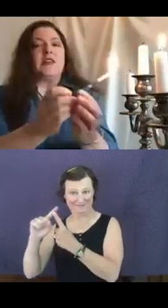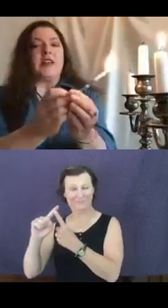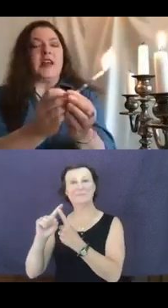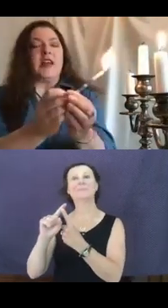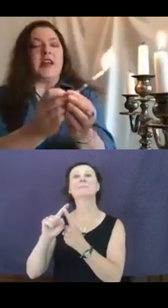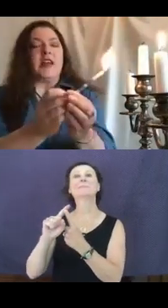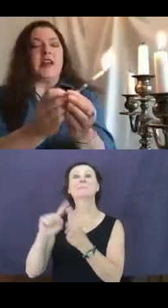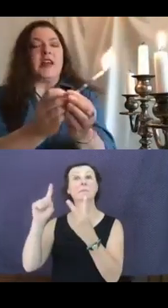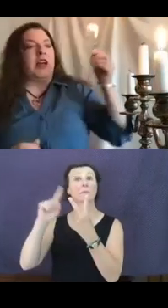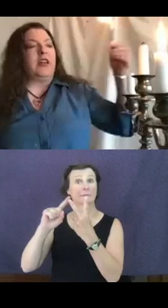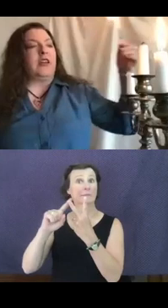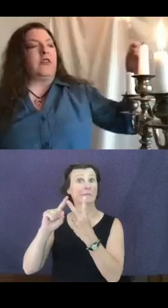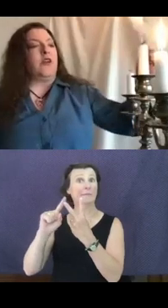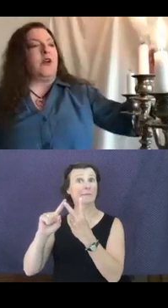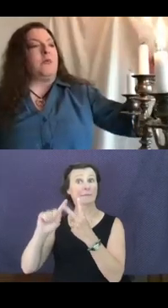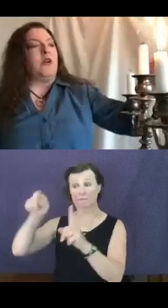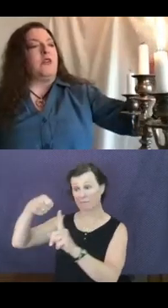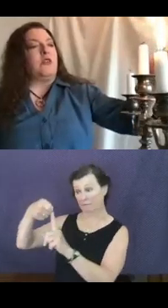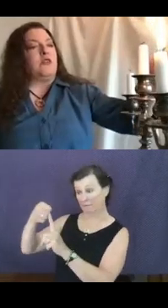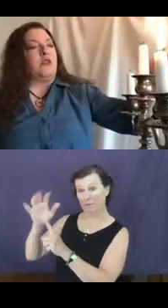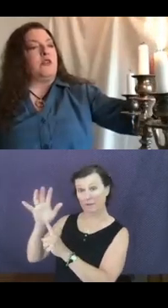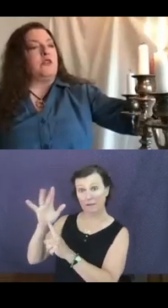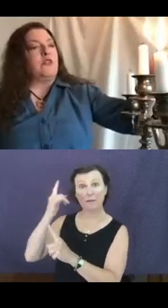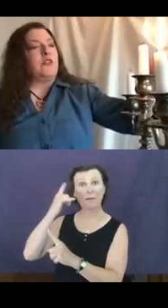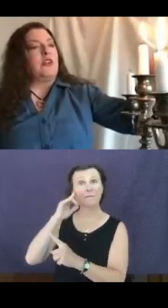The second Chalice we light is for our partner church